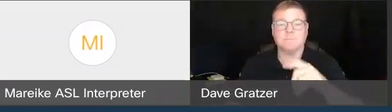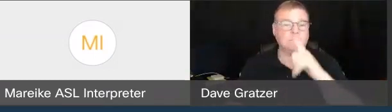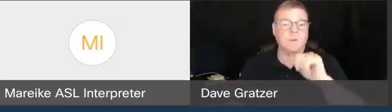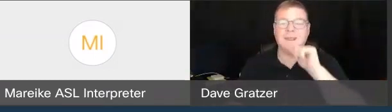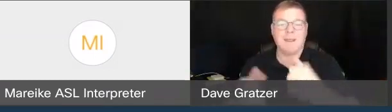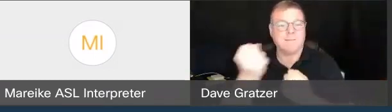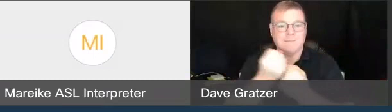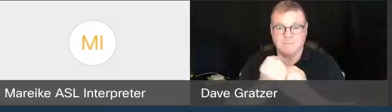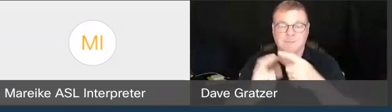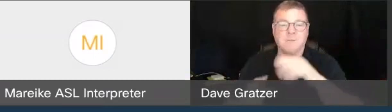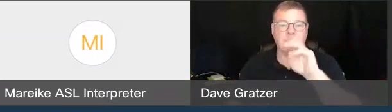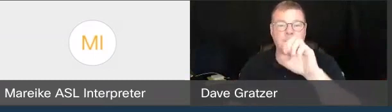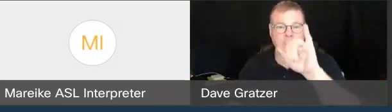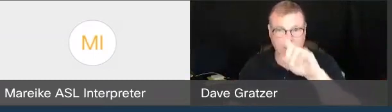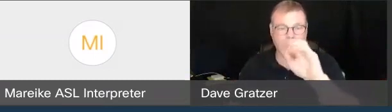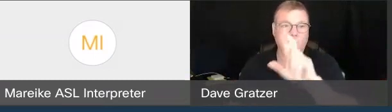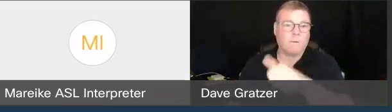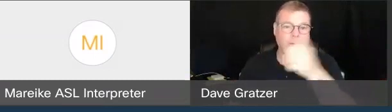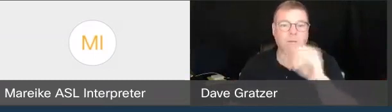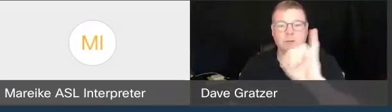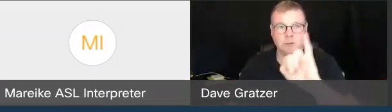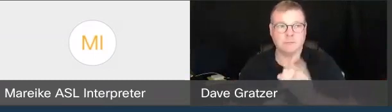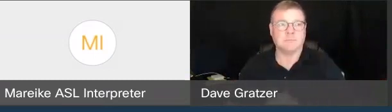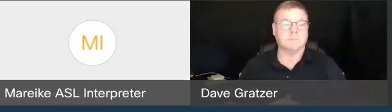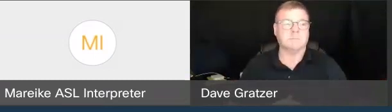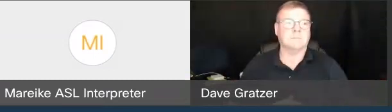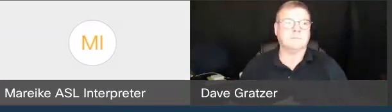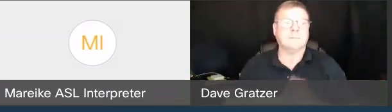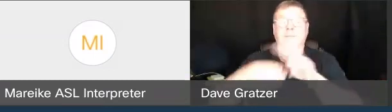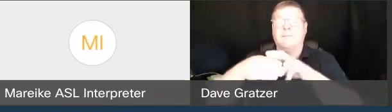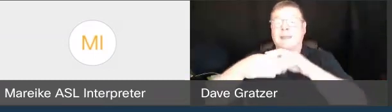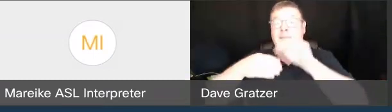Medicaid or other insurance programs alright and outcomes, yes. there is some evidence there,